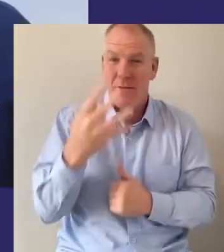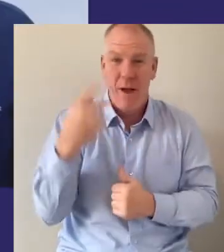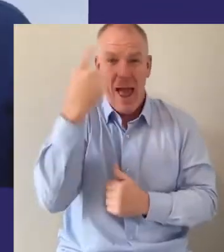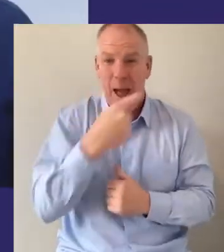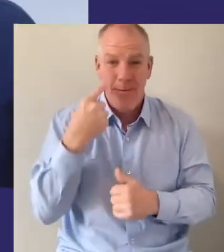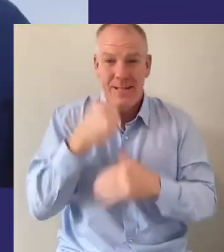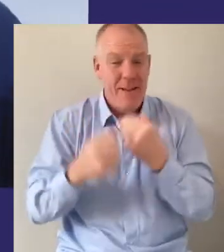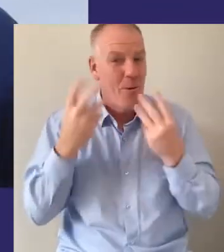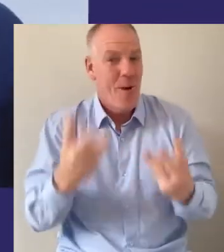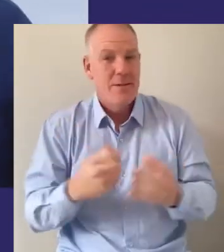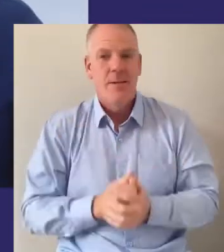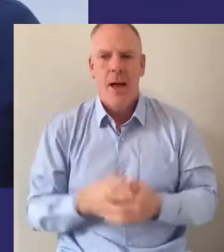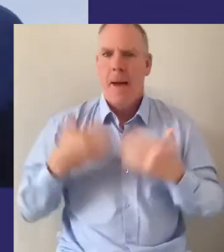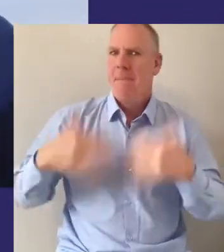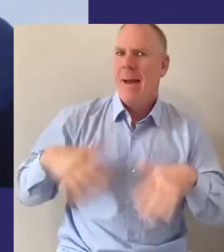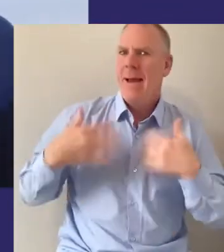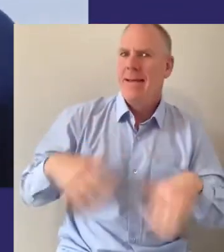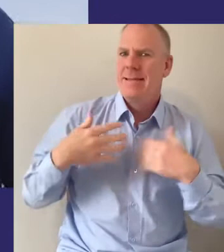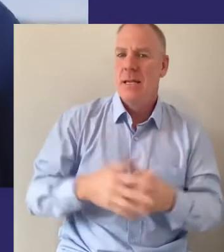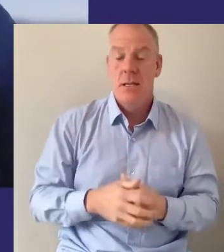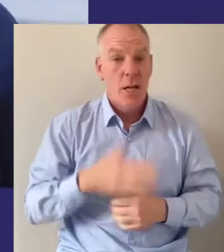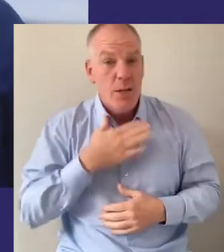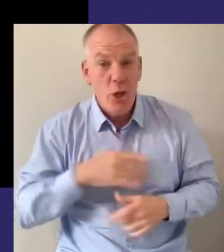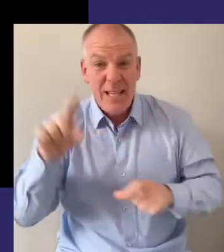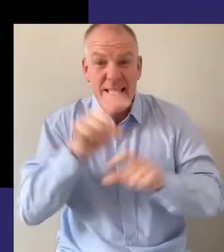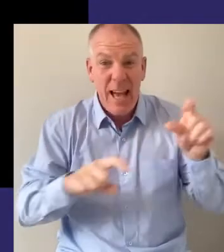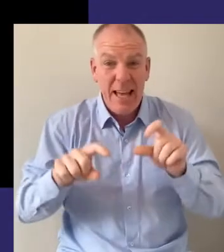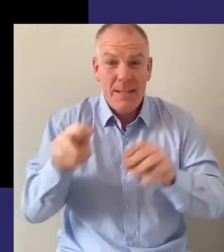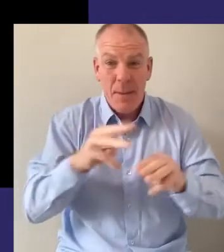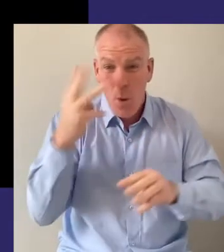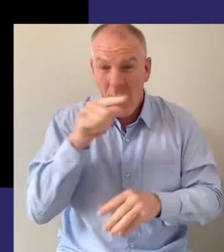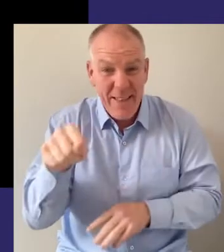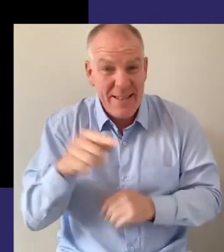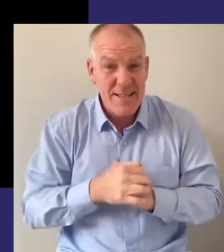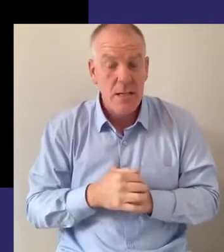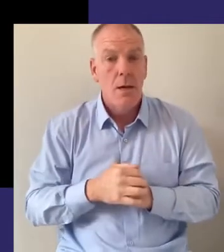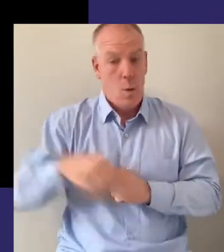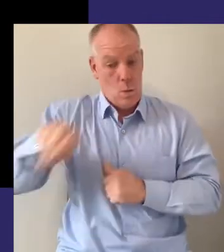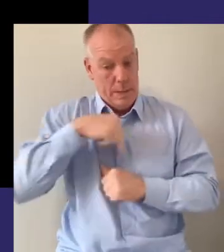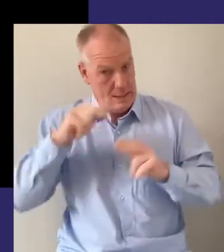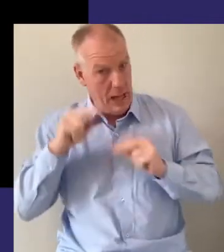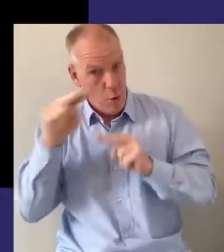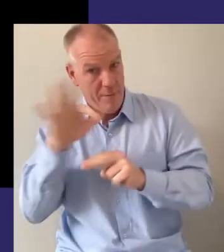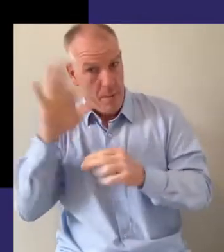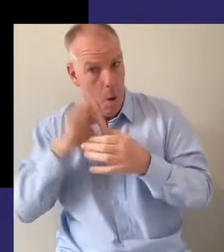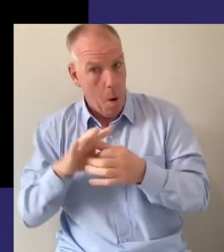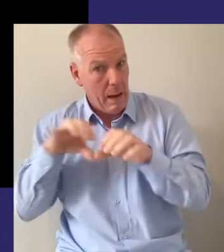That sounds amazing, Josephine. Can only scientist access these images and data, or can we look at this at home or in a classroom?